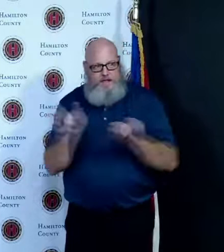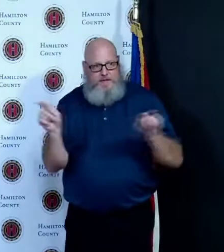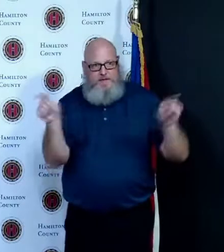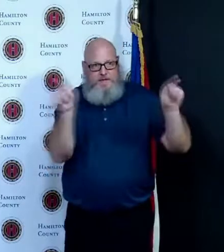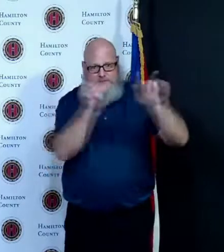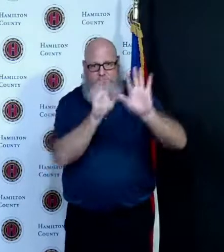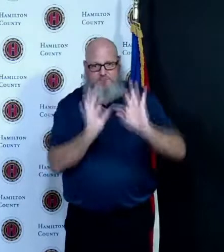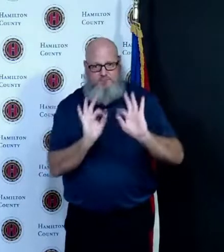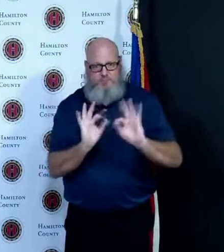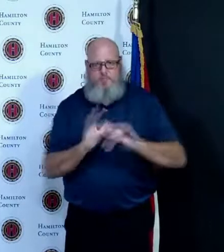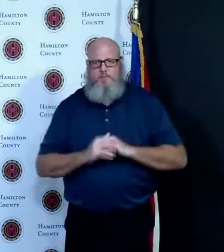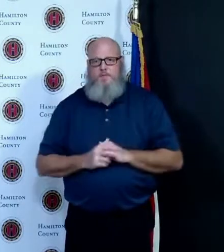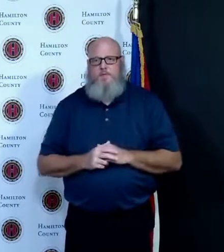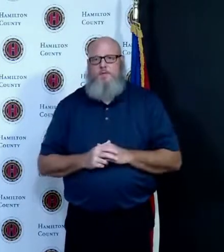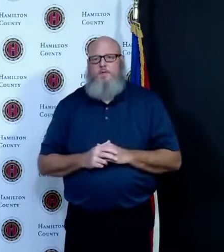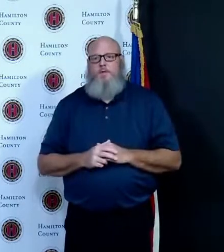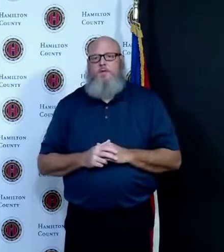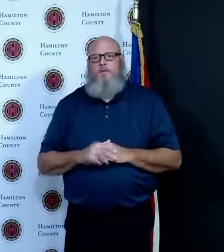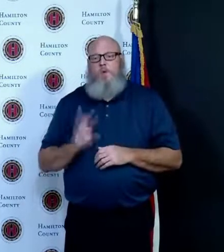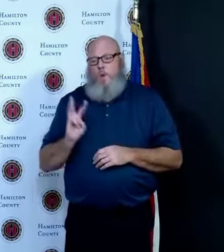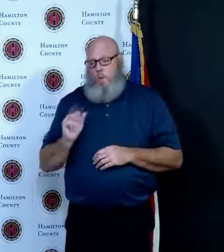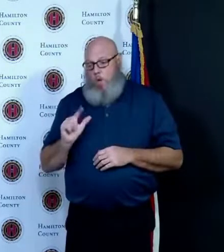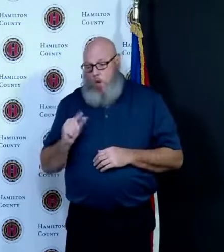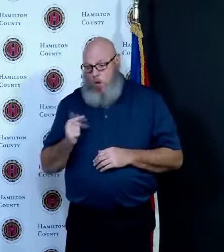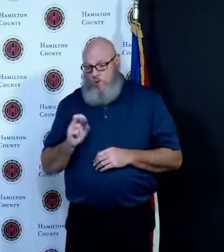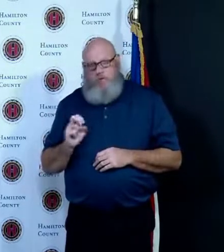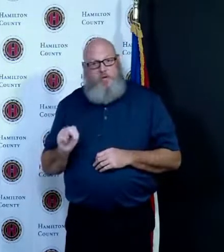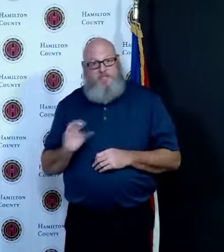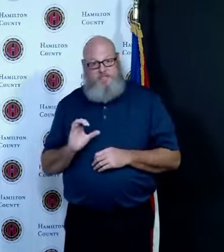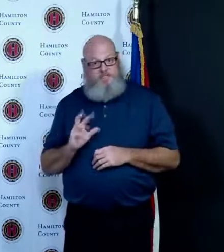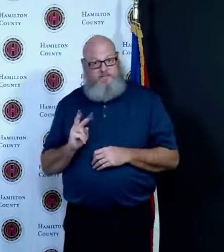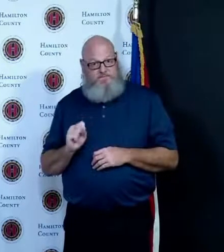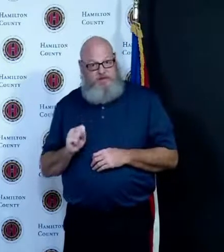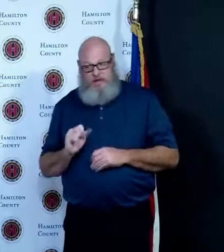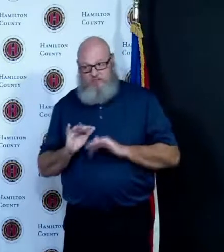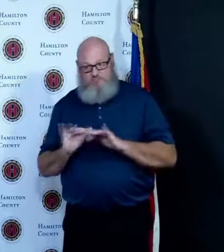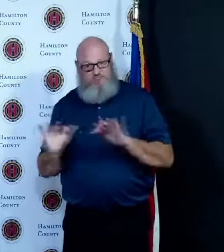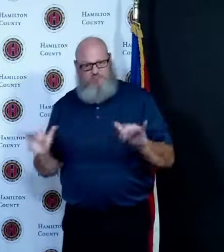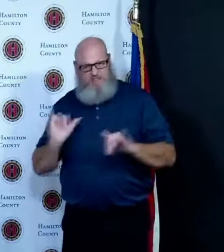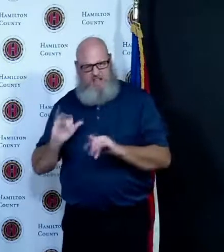we will work through that as we go before moving on to some discussion about phase 1B I wanted to